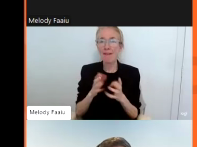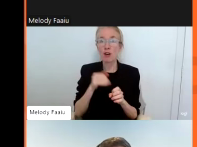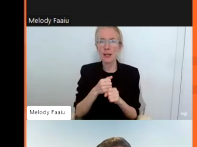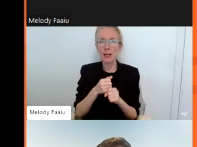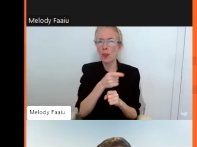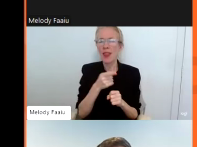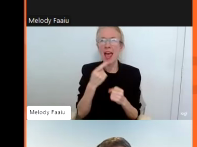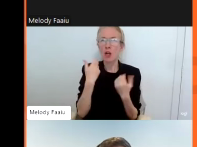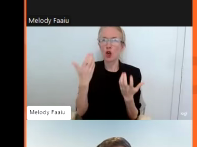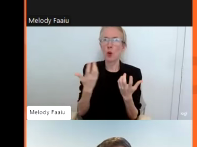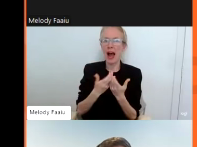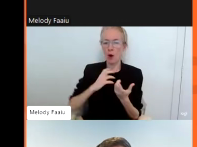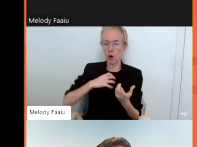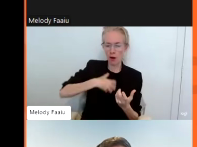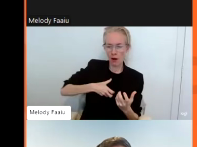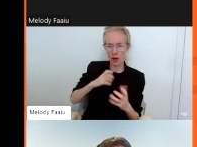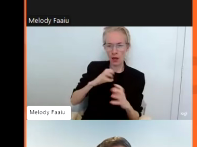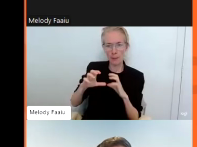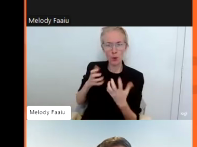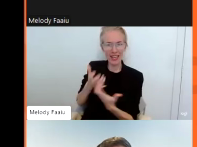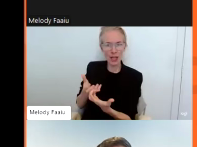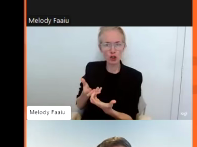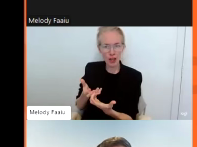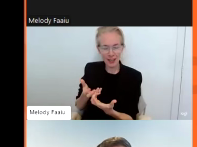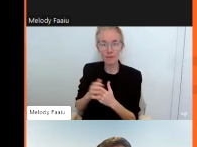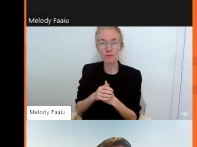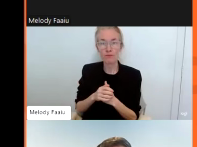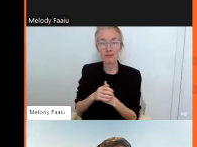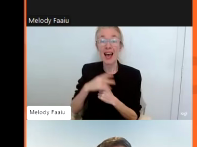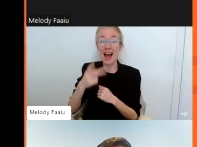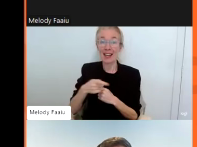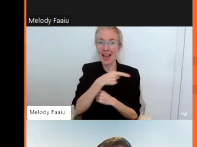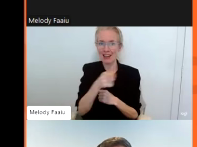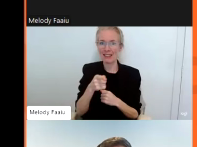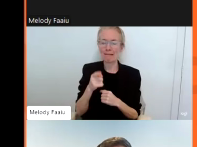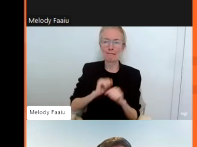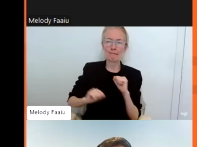thing. Again, for them cost is a huge problem. So we talked to